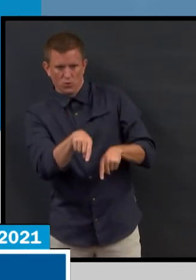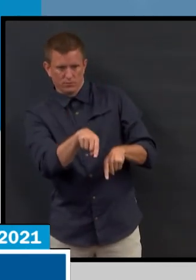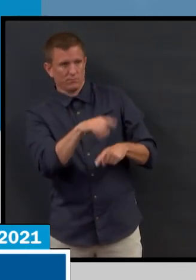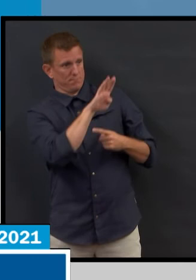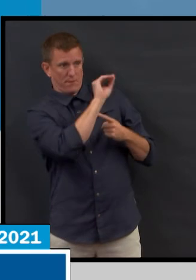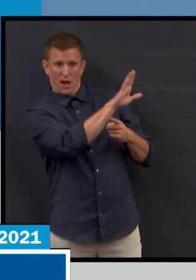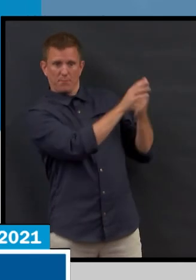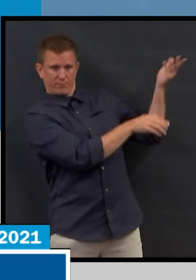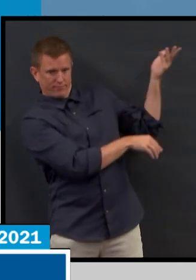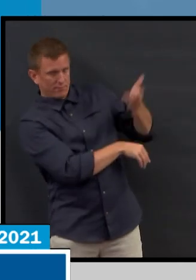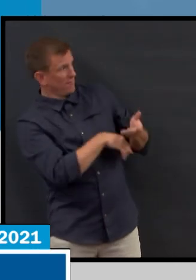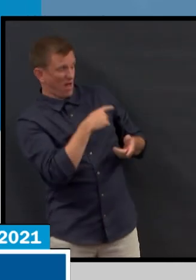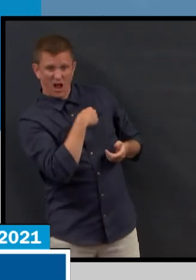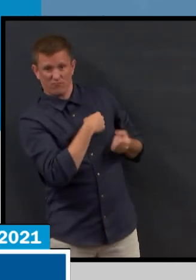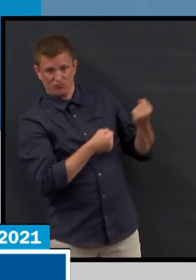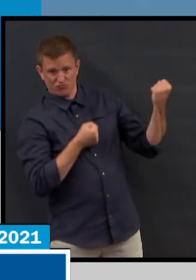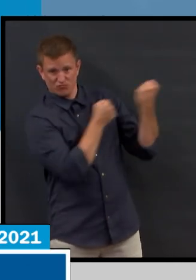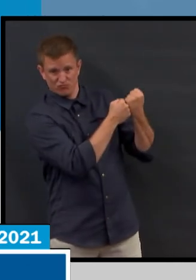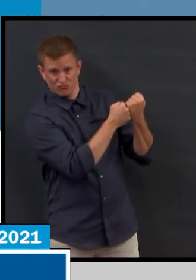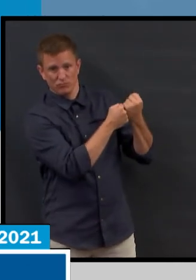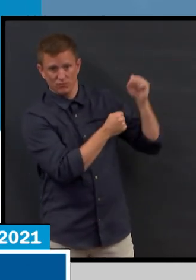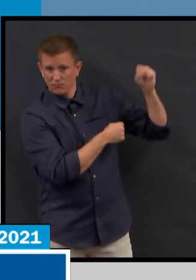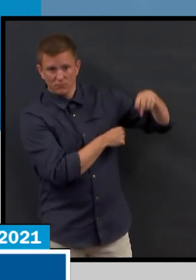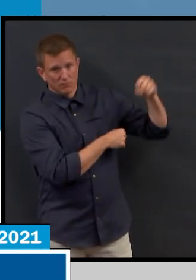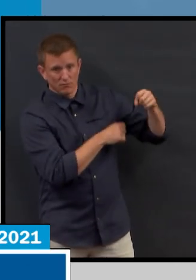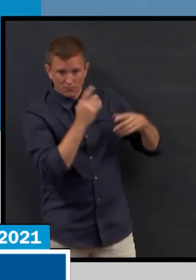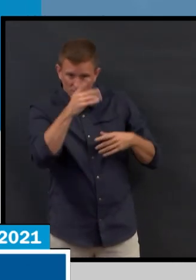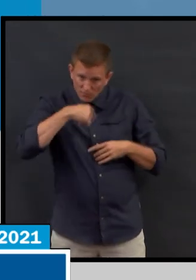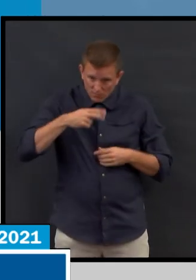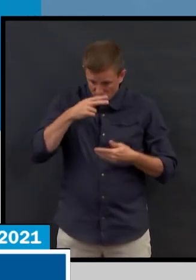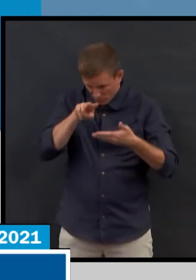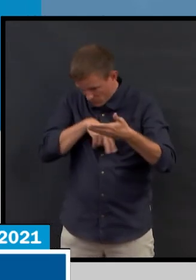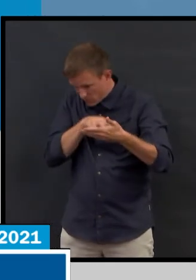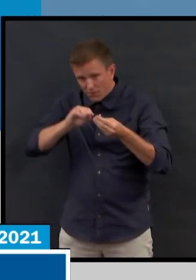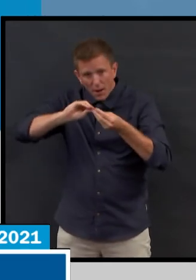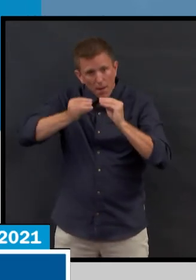were seeing and they were studying and watching in terms of infectious infection rates or cases